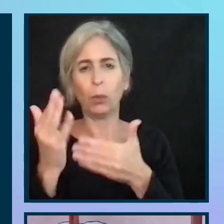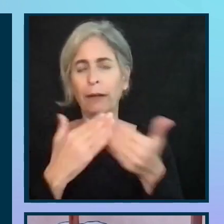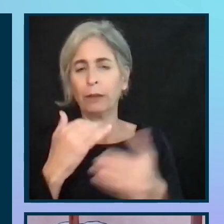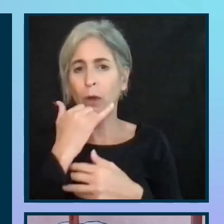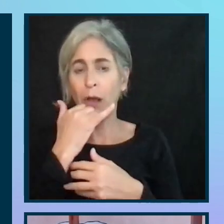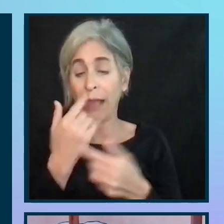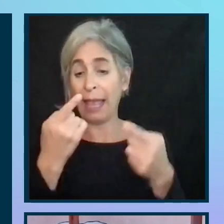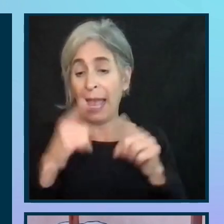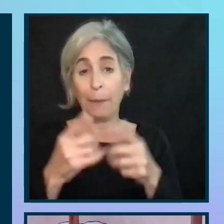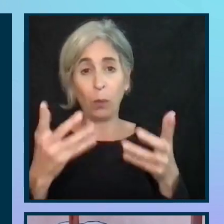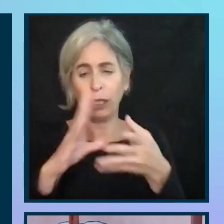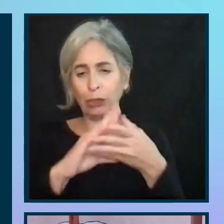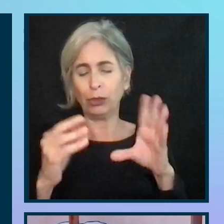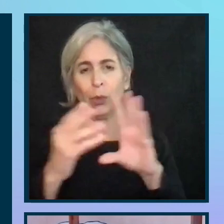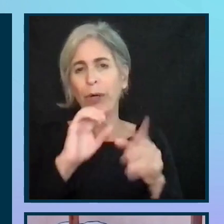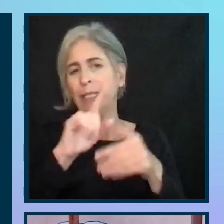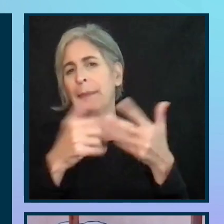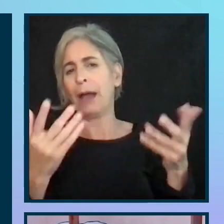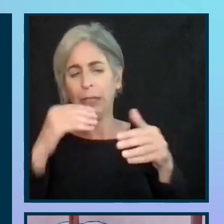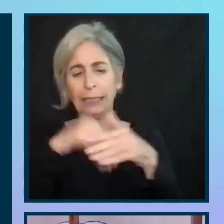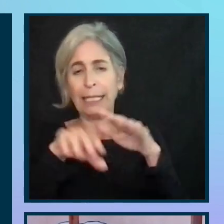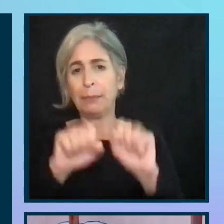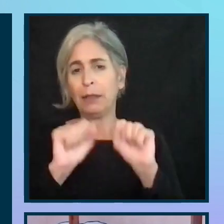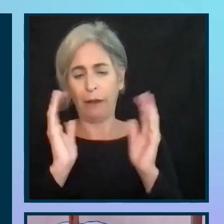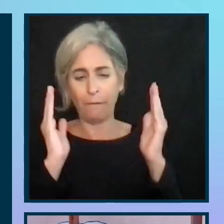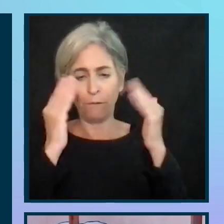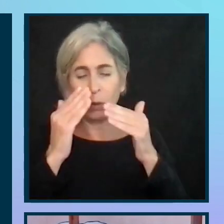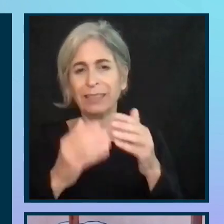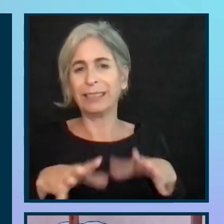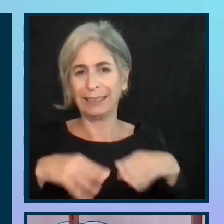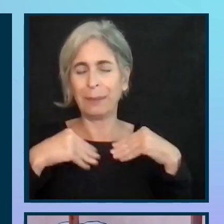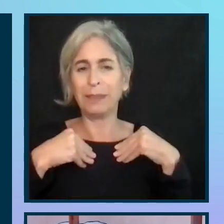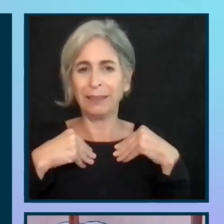with accessibility-focused acceptance criteria, also written in the Gherkin format,